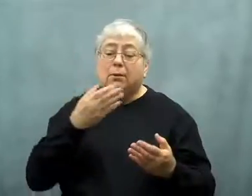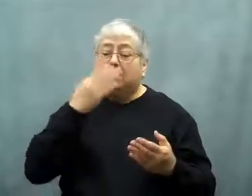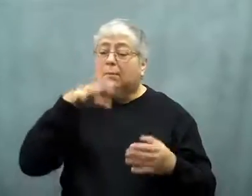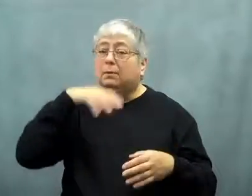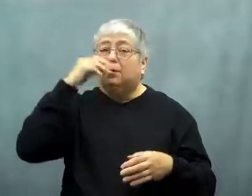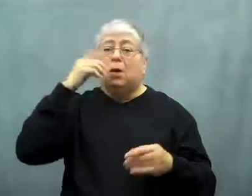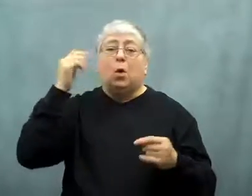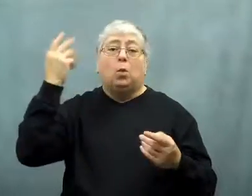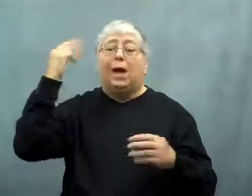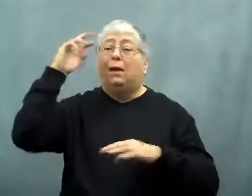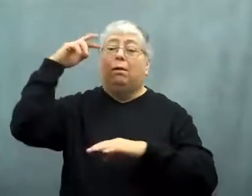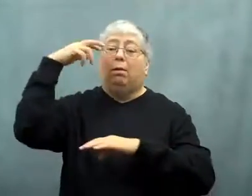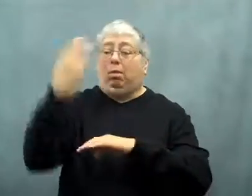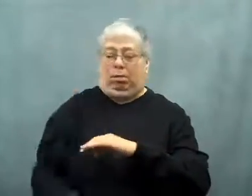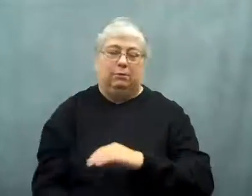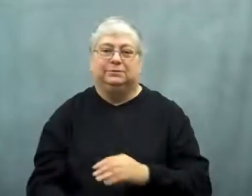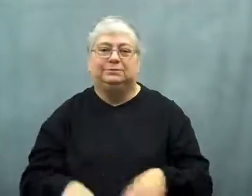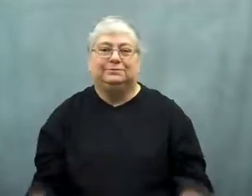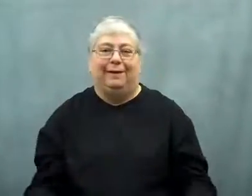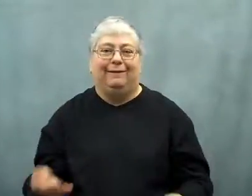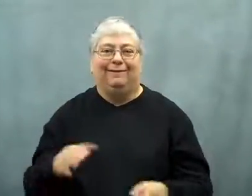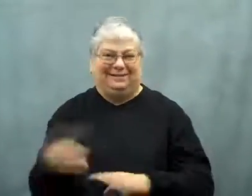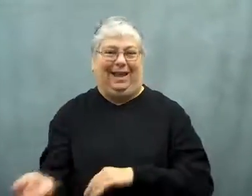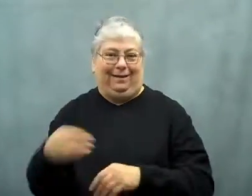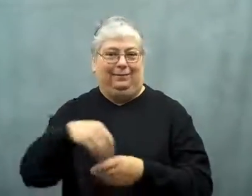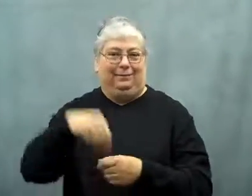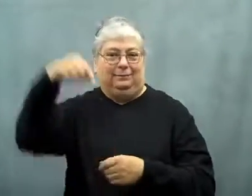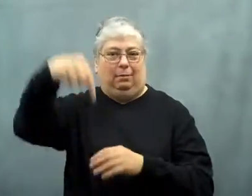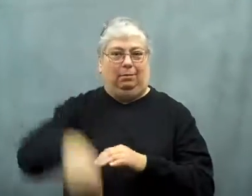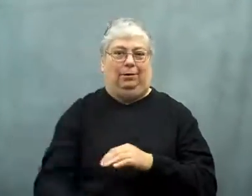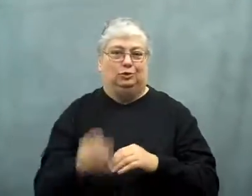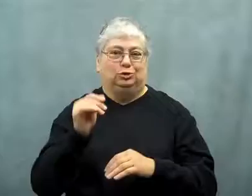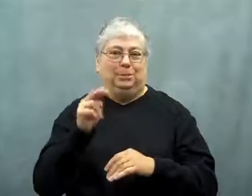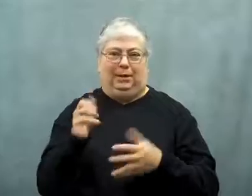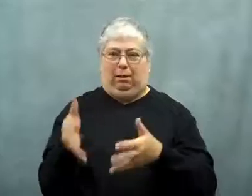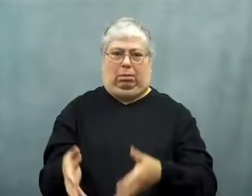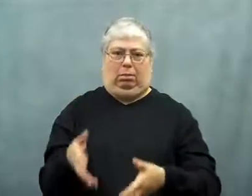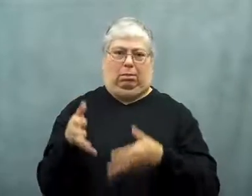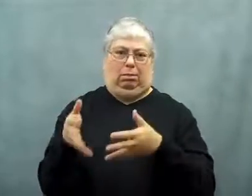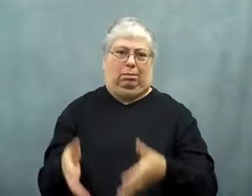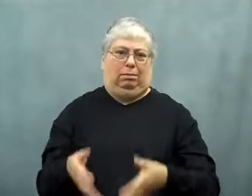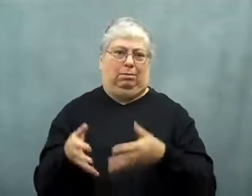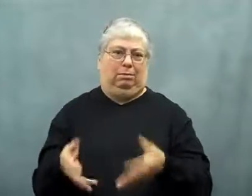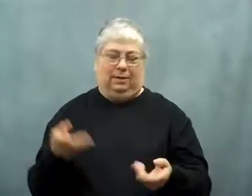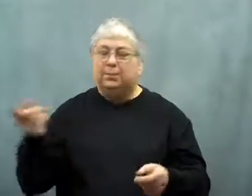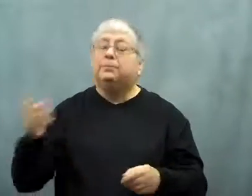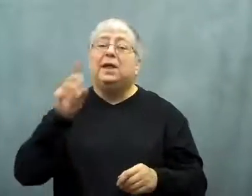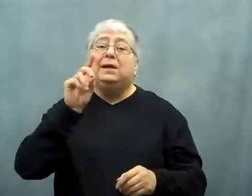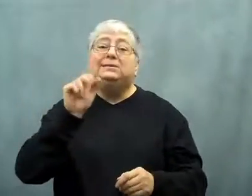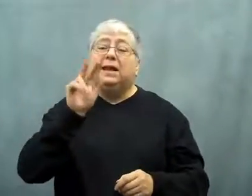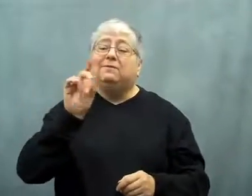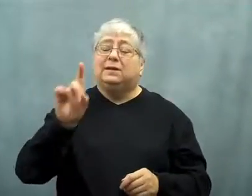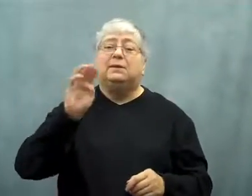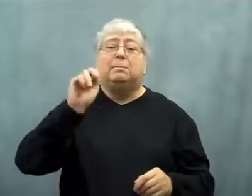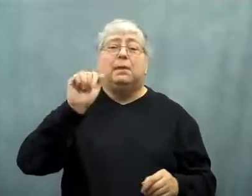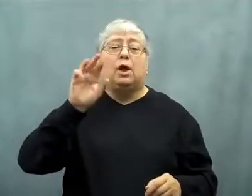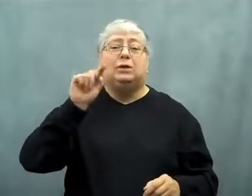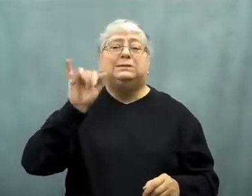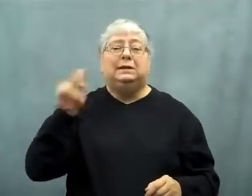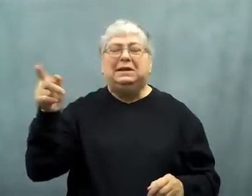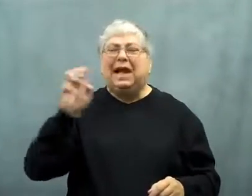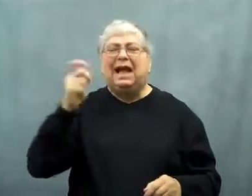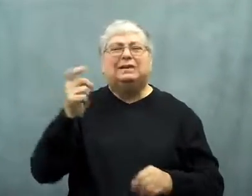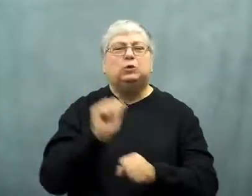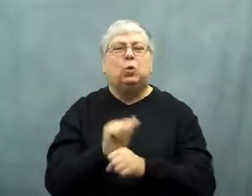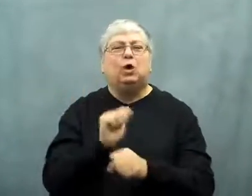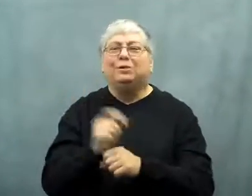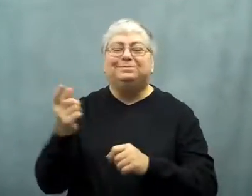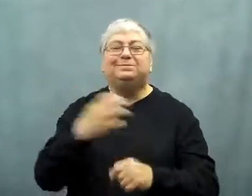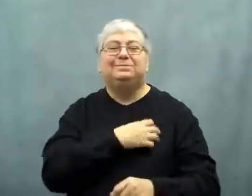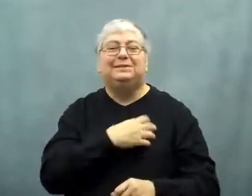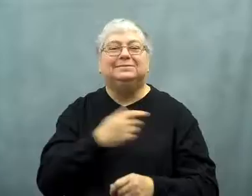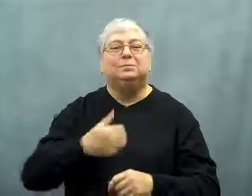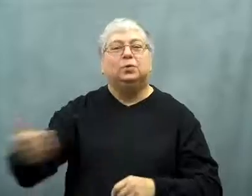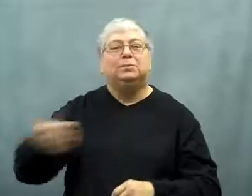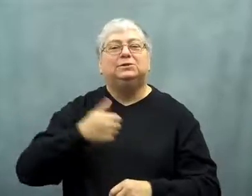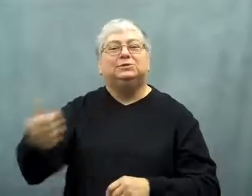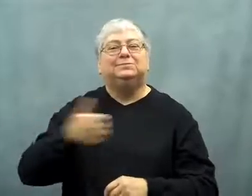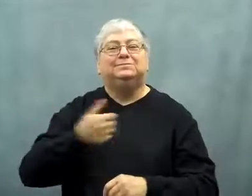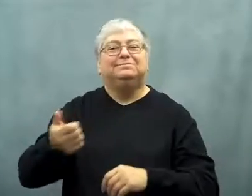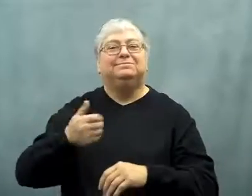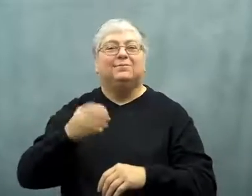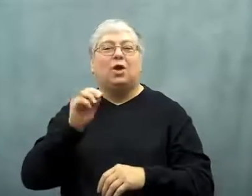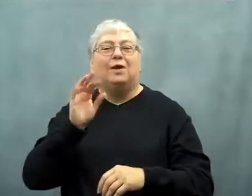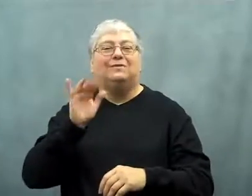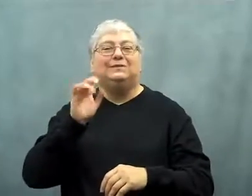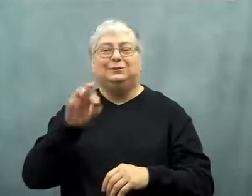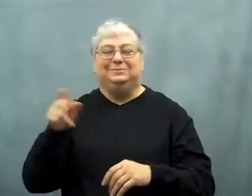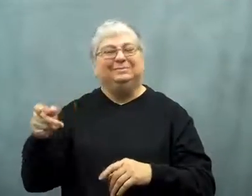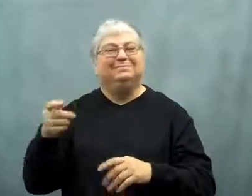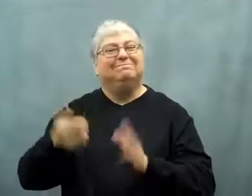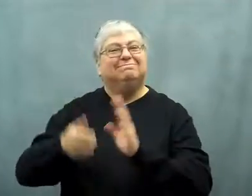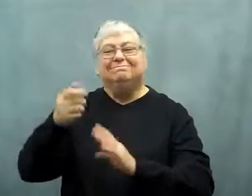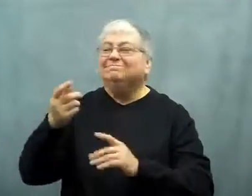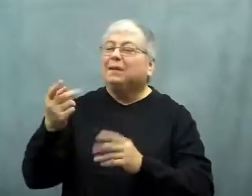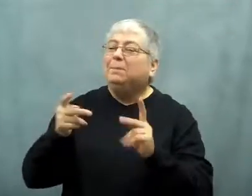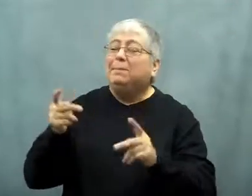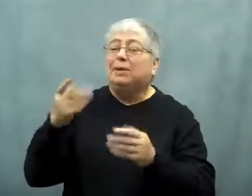It may have been overcome by fumes and fell in, and died, and remained there.